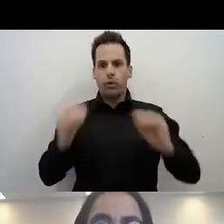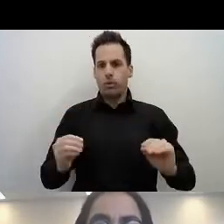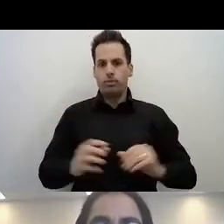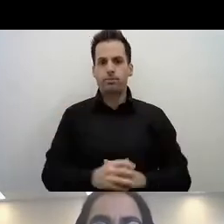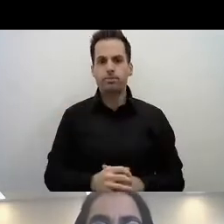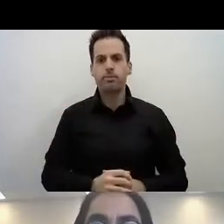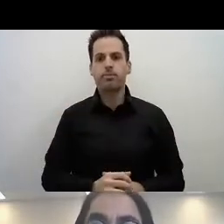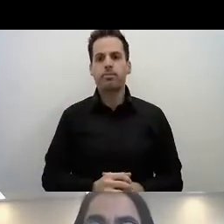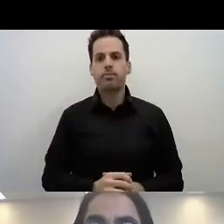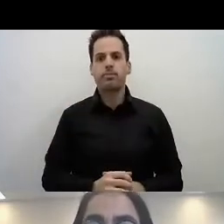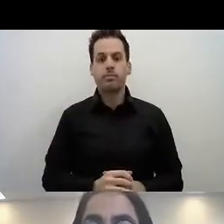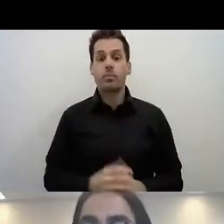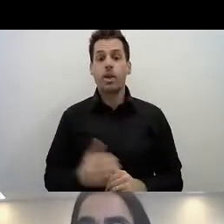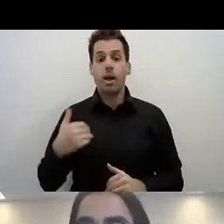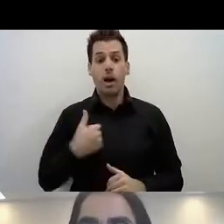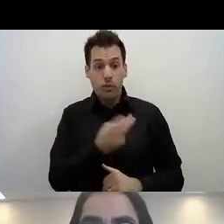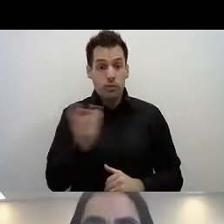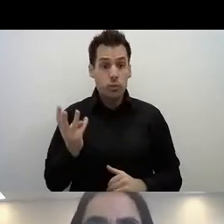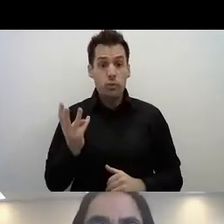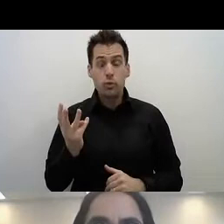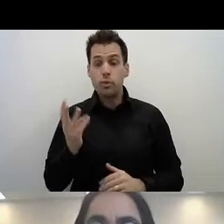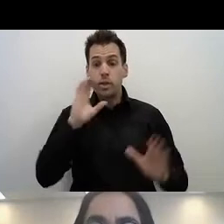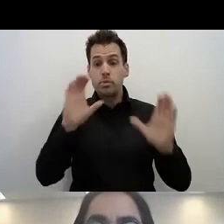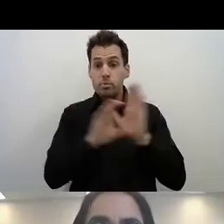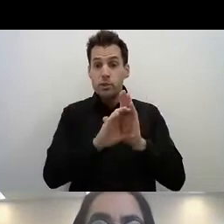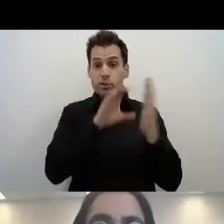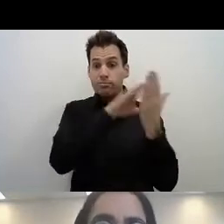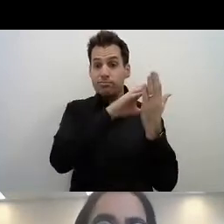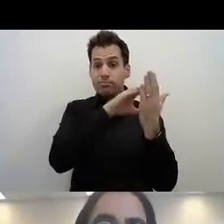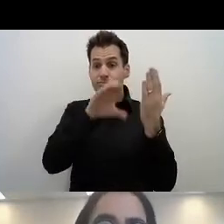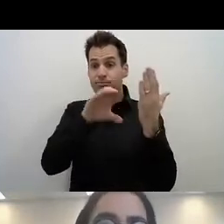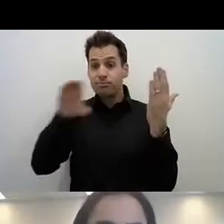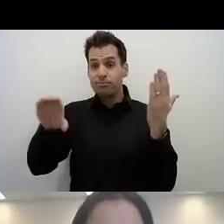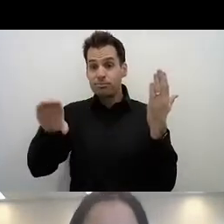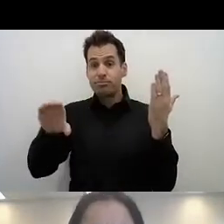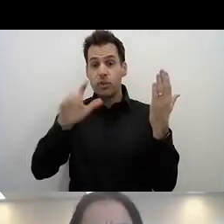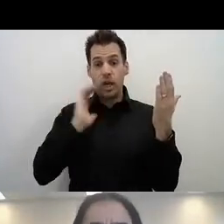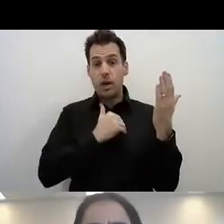i've put up pictures of a few of these resources that are available on our website so on the